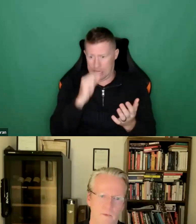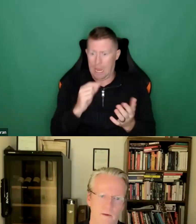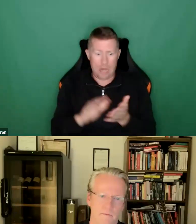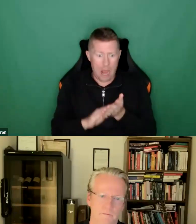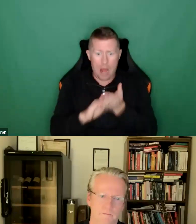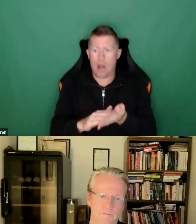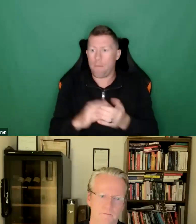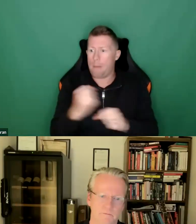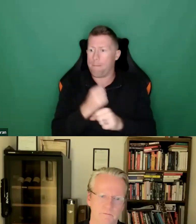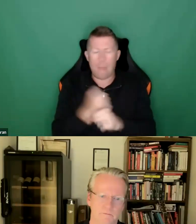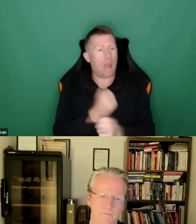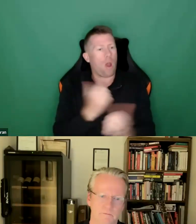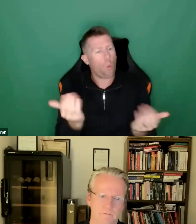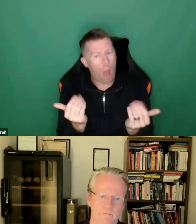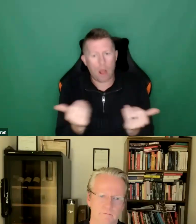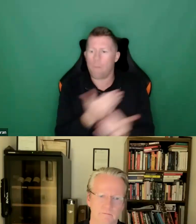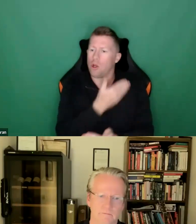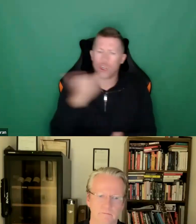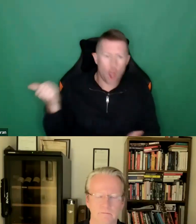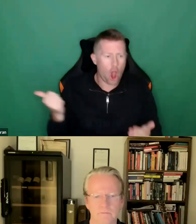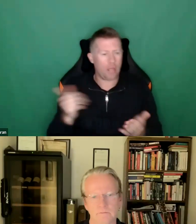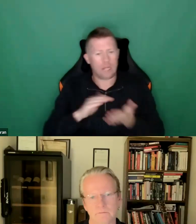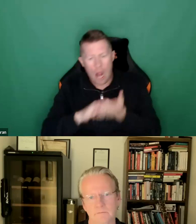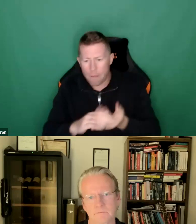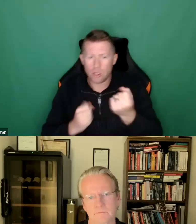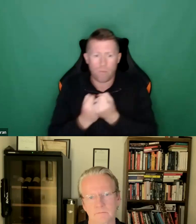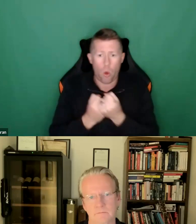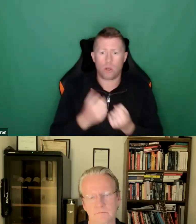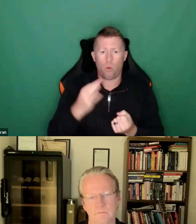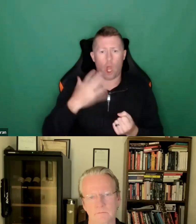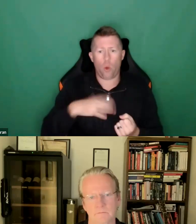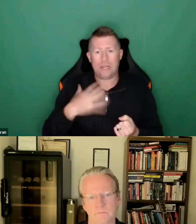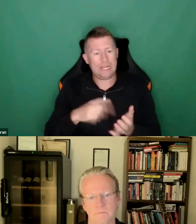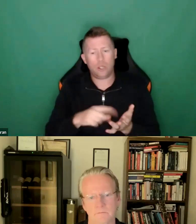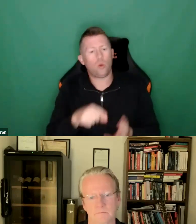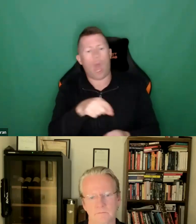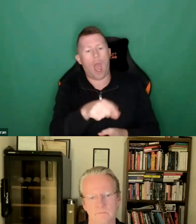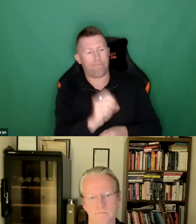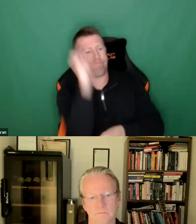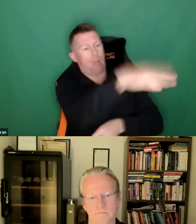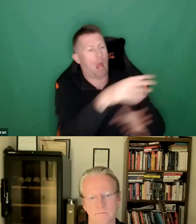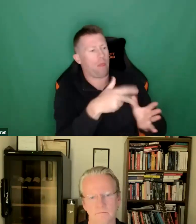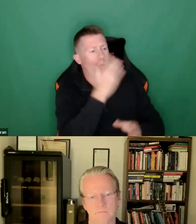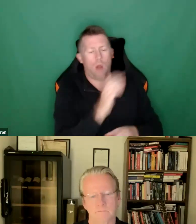, to do better. There are kids with additional needs out there and schools can be the source of places that